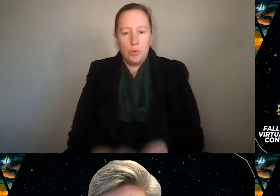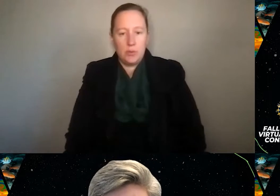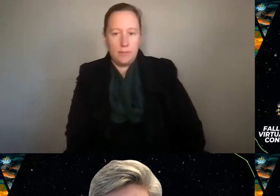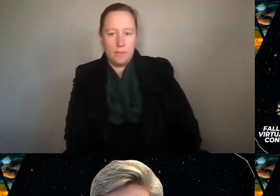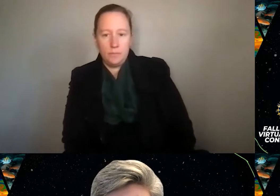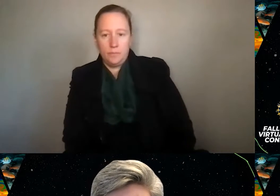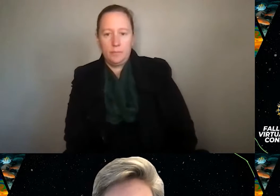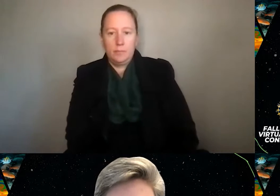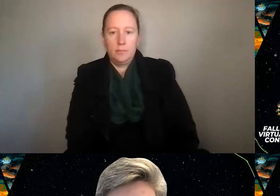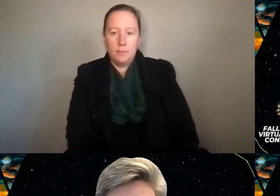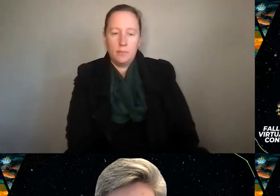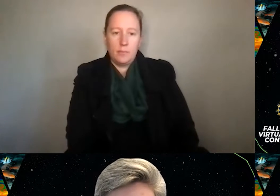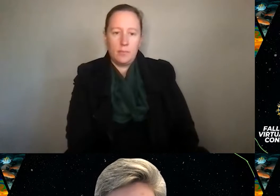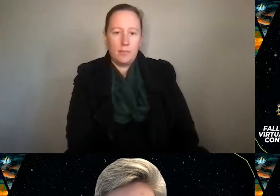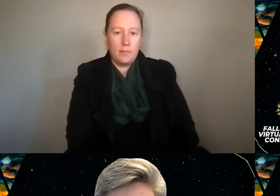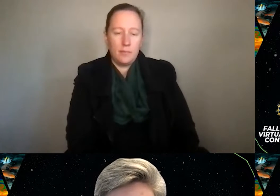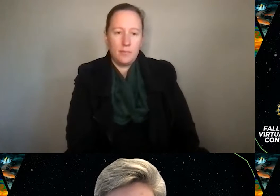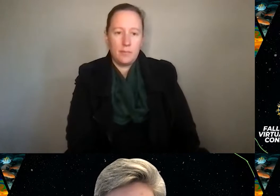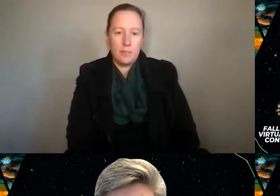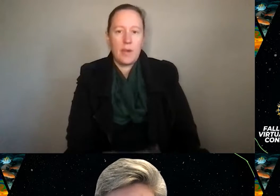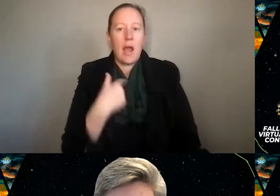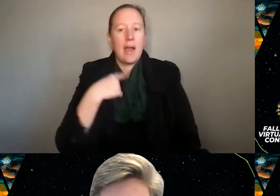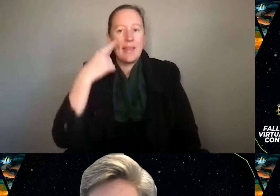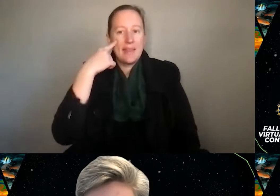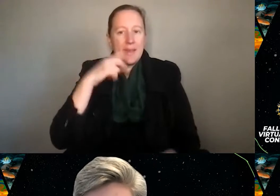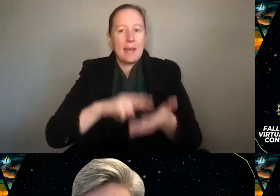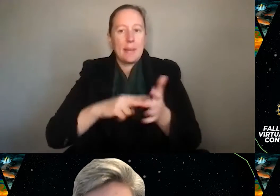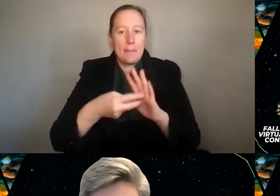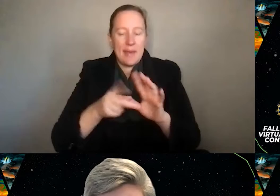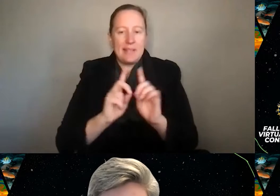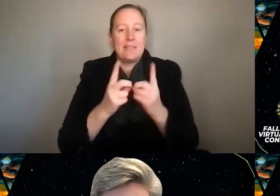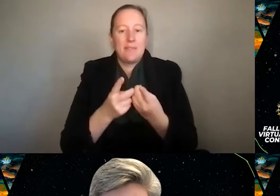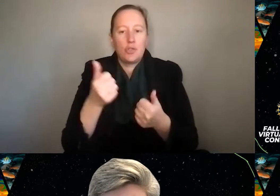I think maybe they meant division. Yeah.